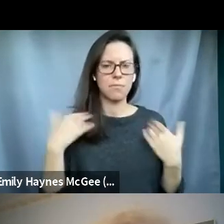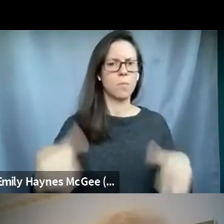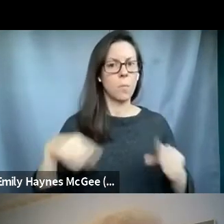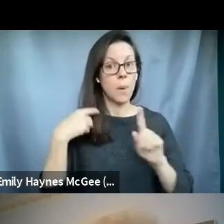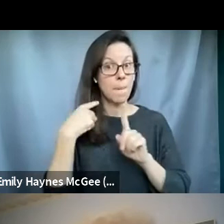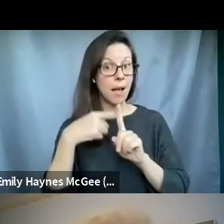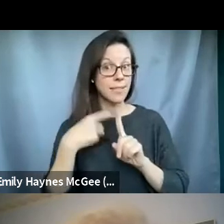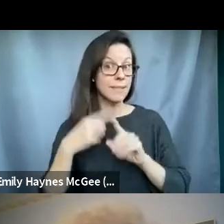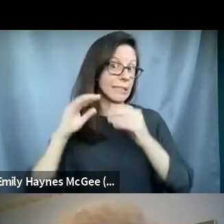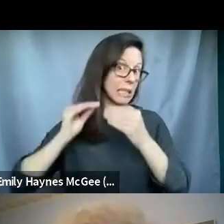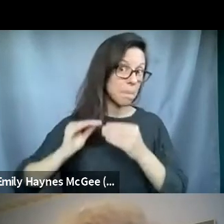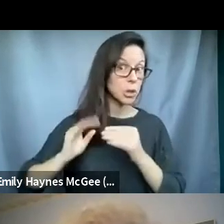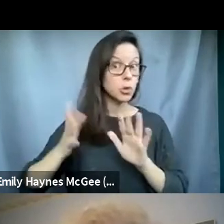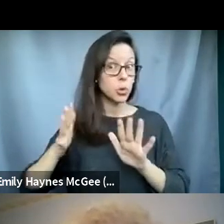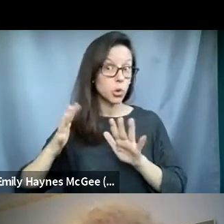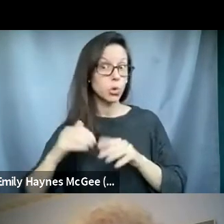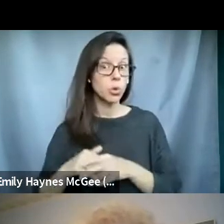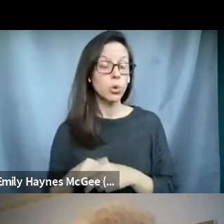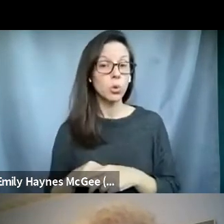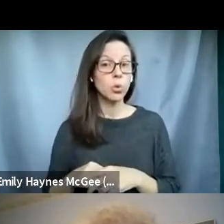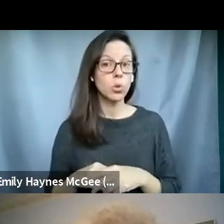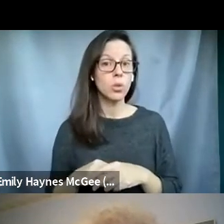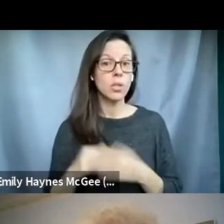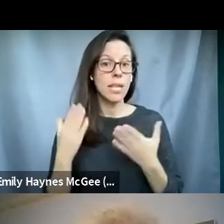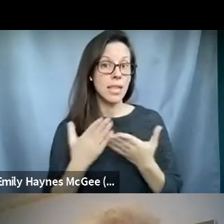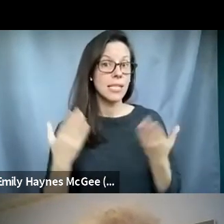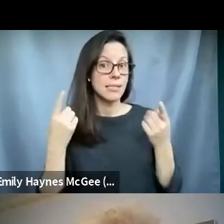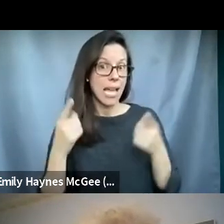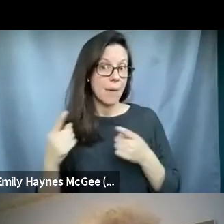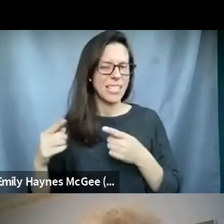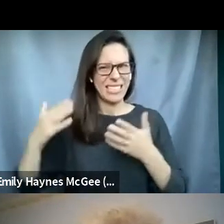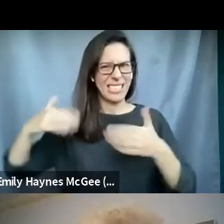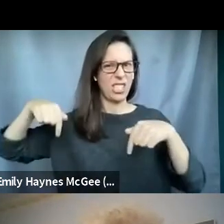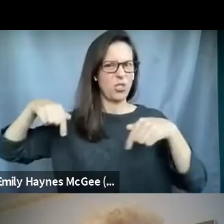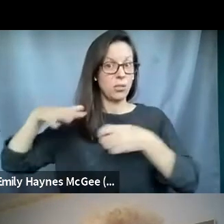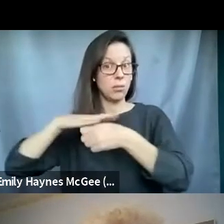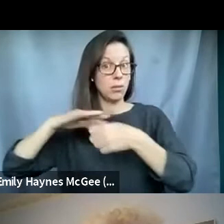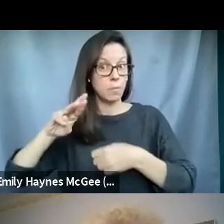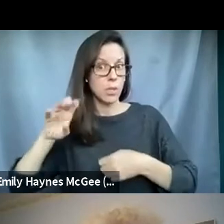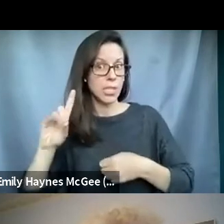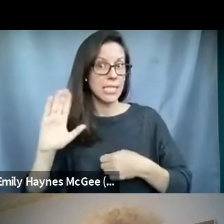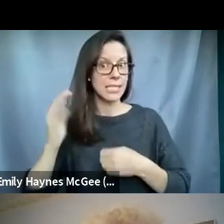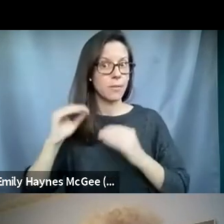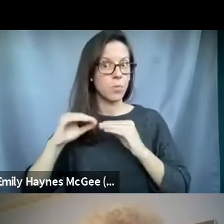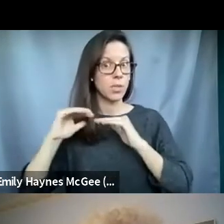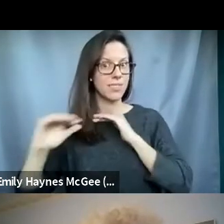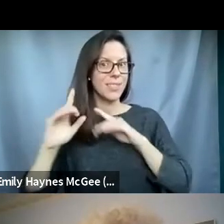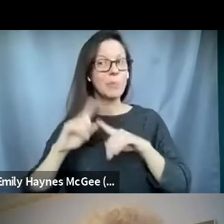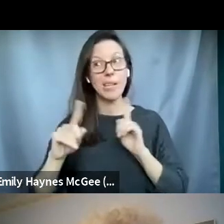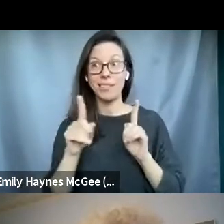numbers and things in Maryland seem to be stabilizing, the reality is, we don't know